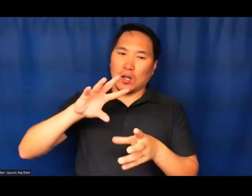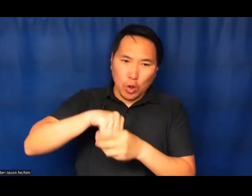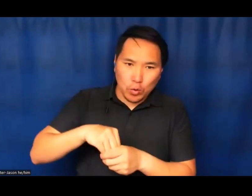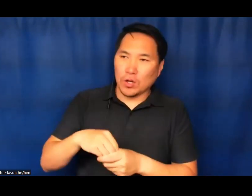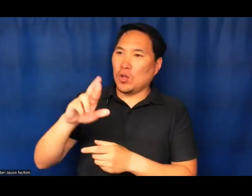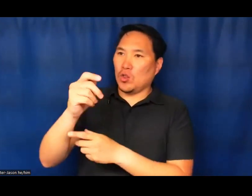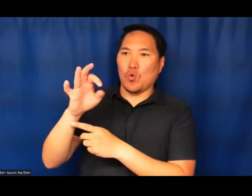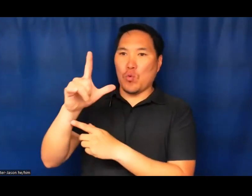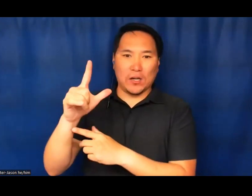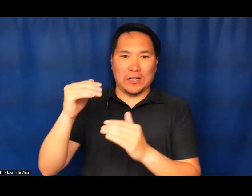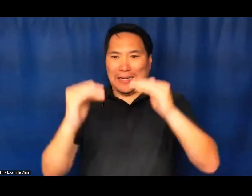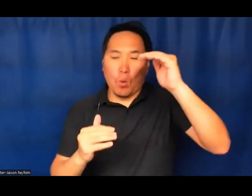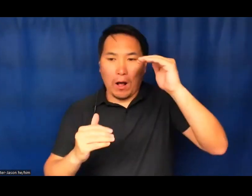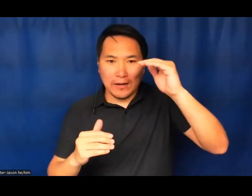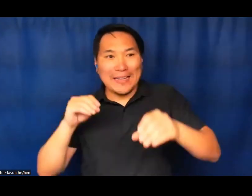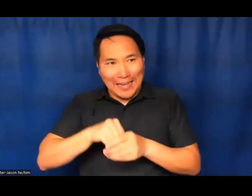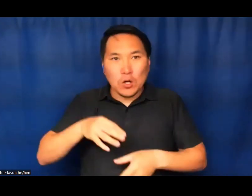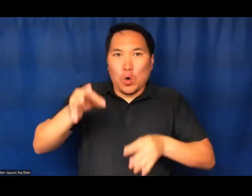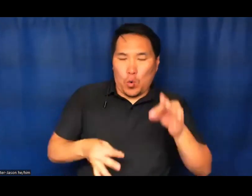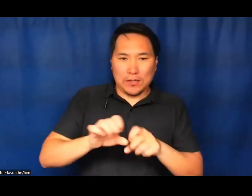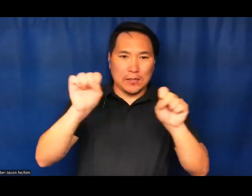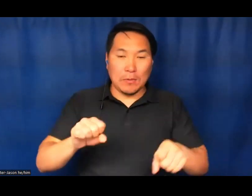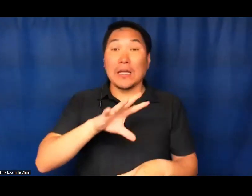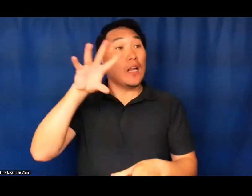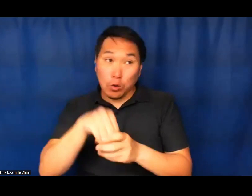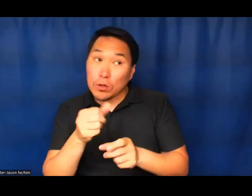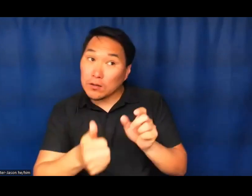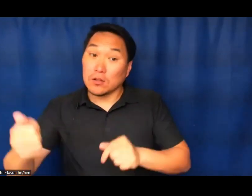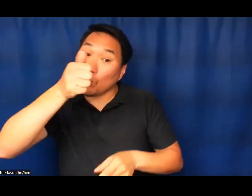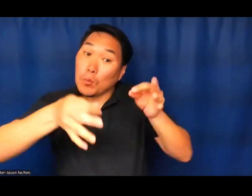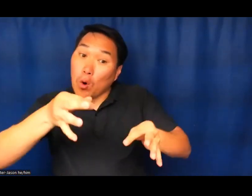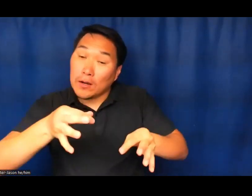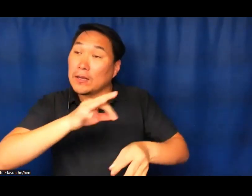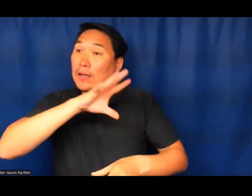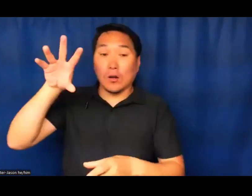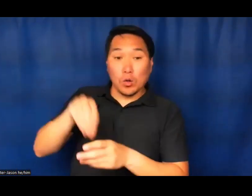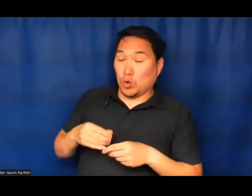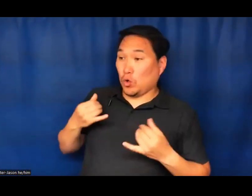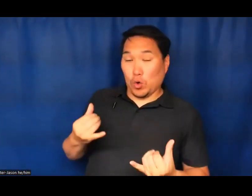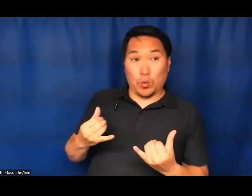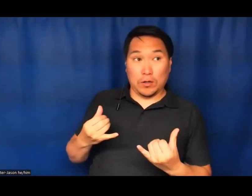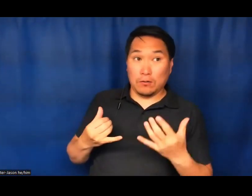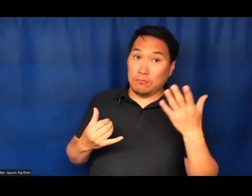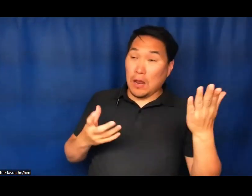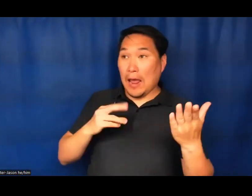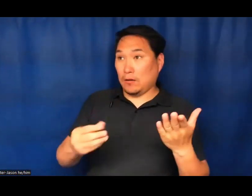inequity that we see in our court system, including in the court system and current Supreme Court actions.